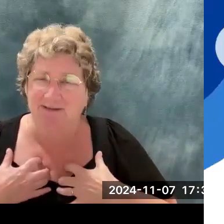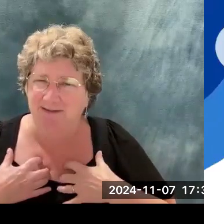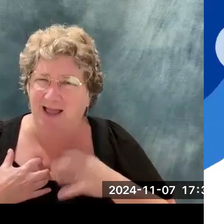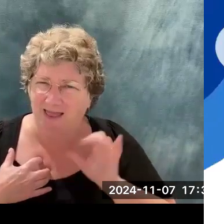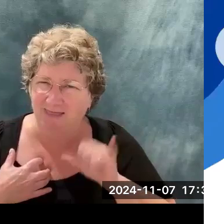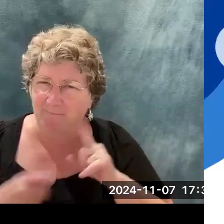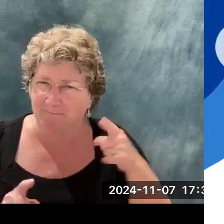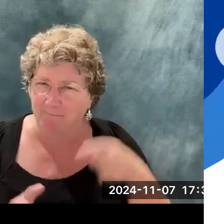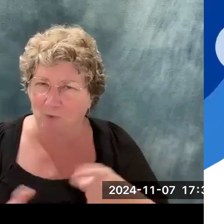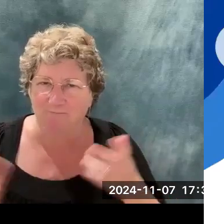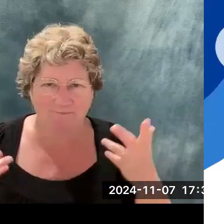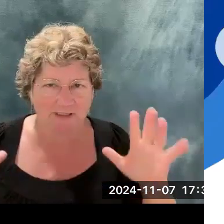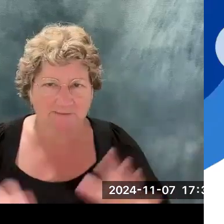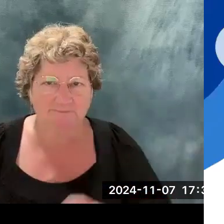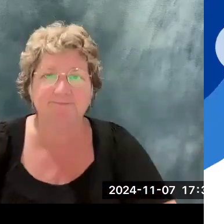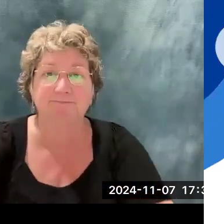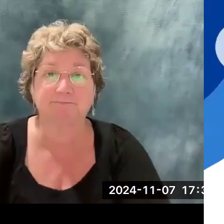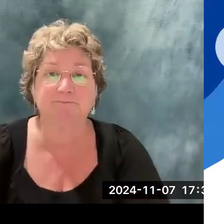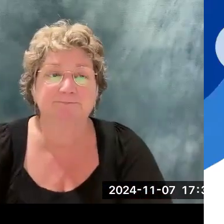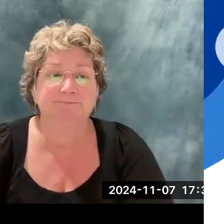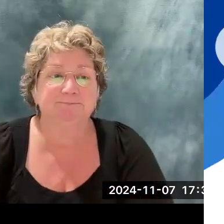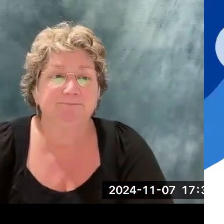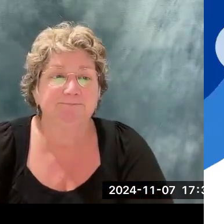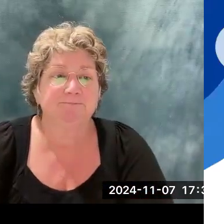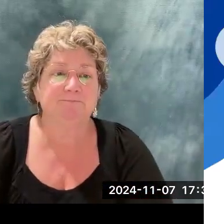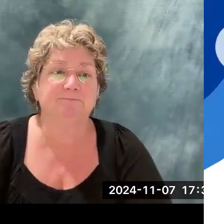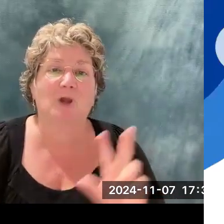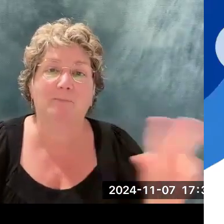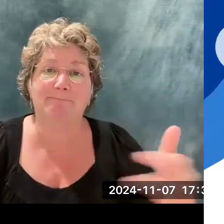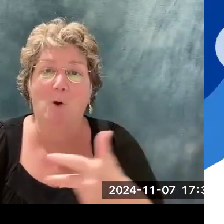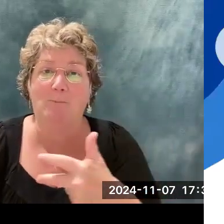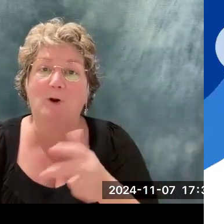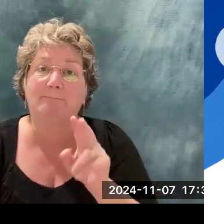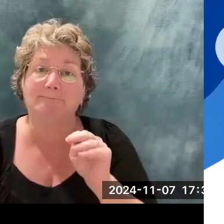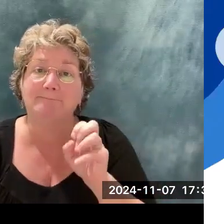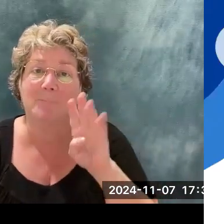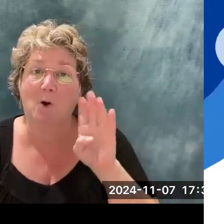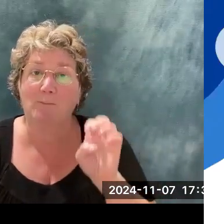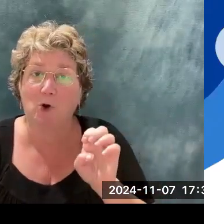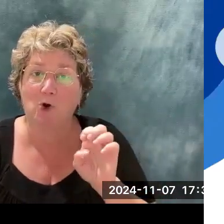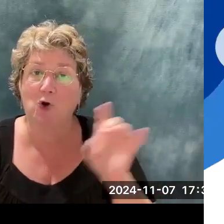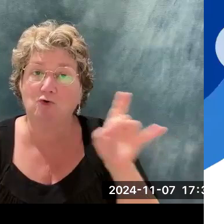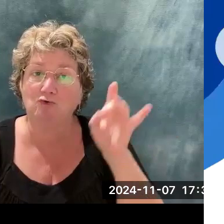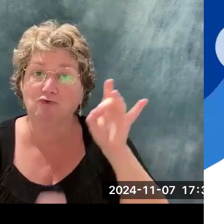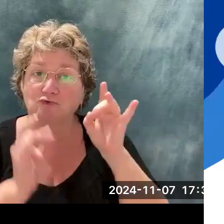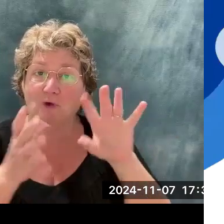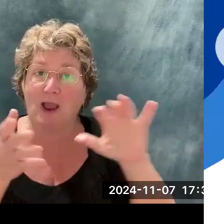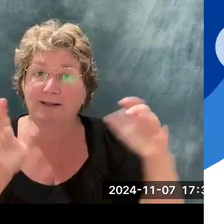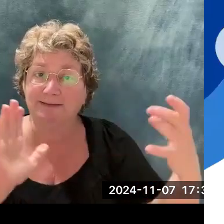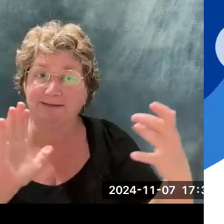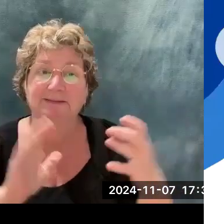And then our mobile crisis services. So as I said, it's who's going to come to you, right? Someone to respond.